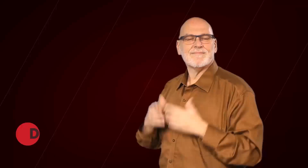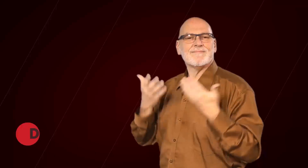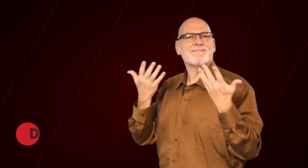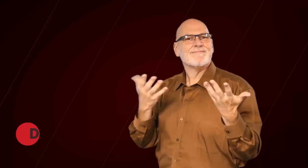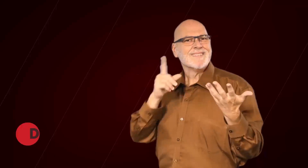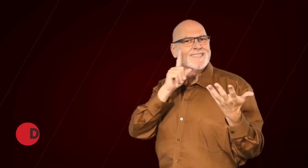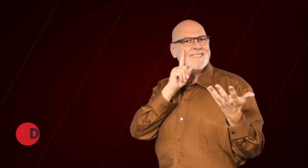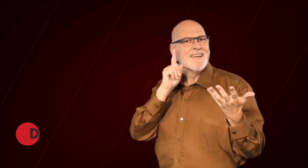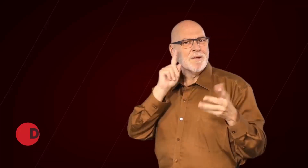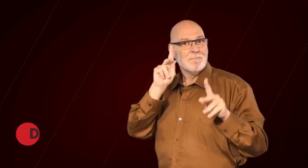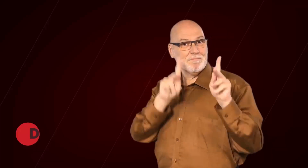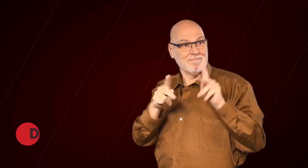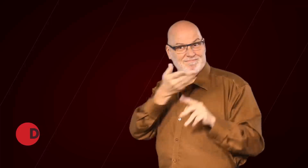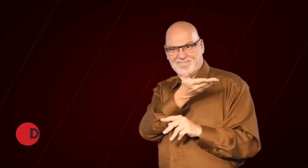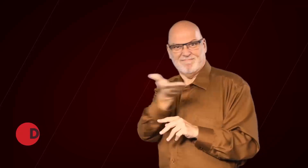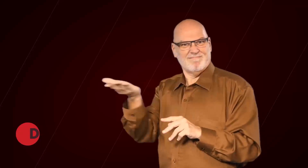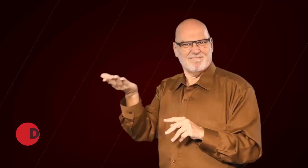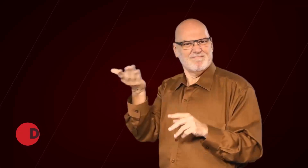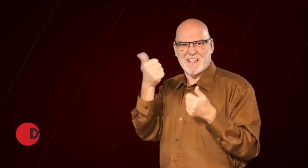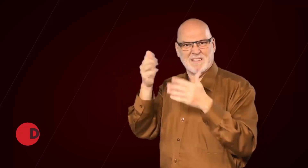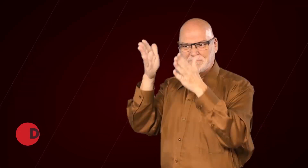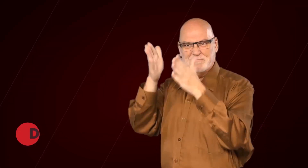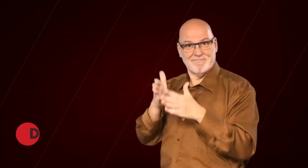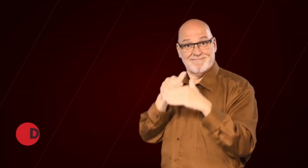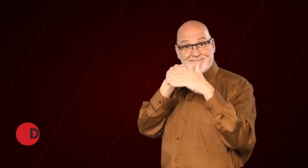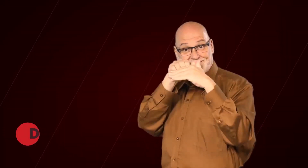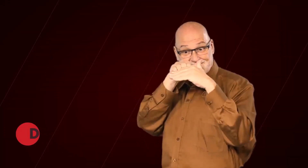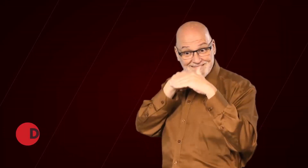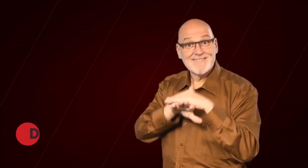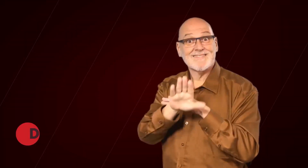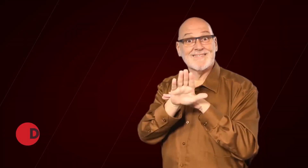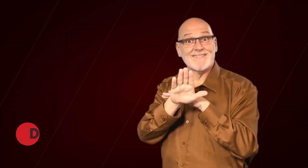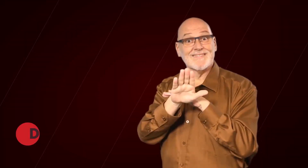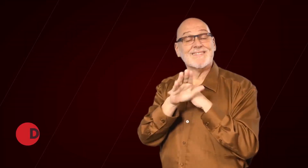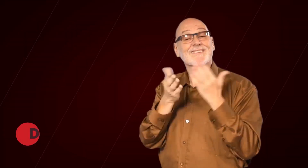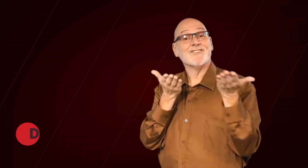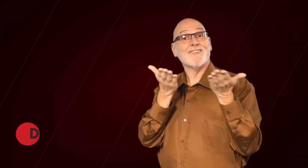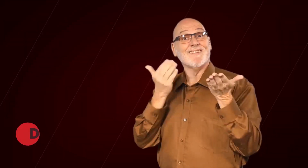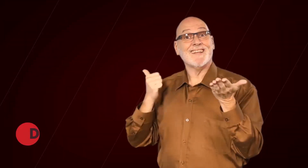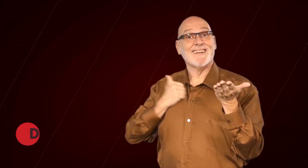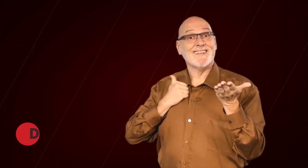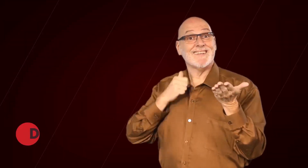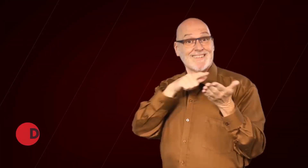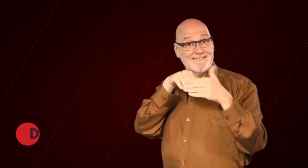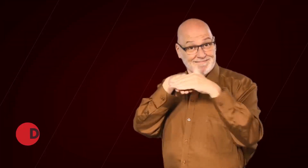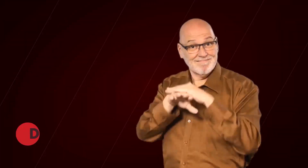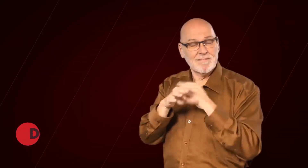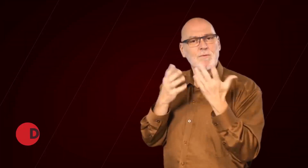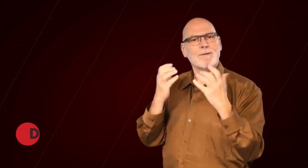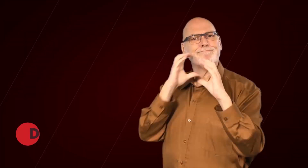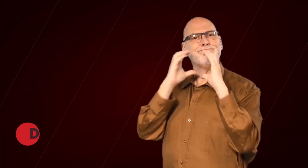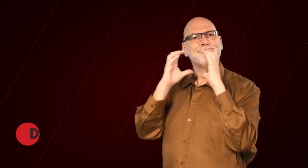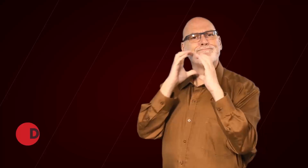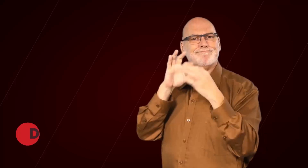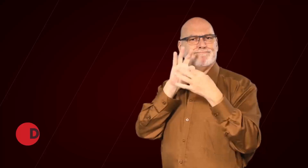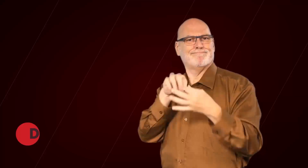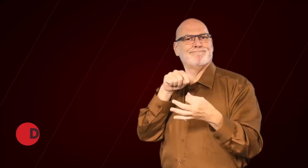[ANSELMO]: So now a Deaf person can enter any Service Canada and communicate with